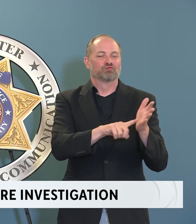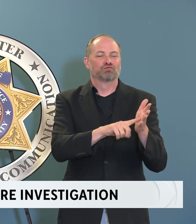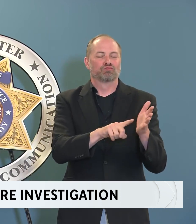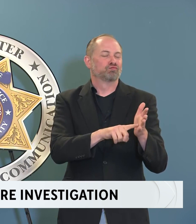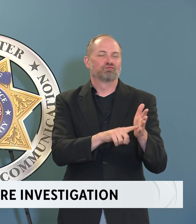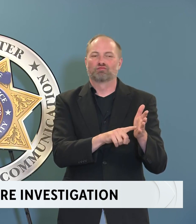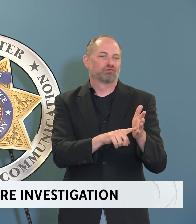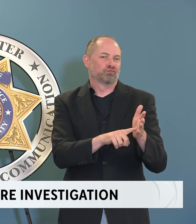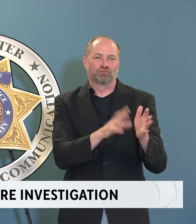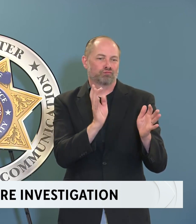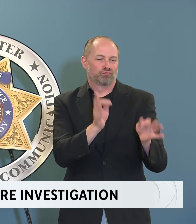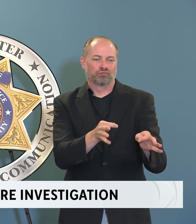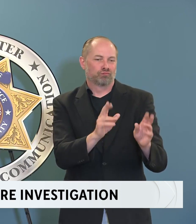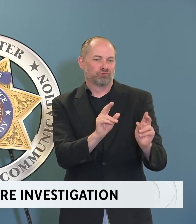INVESTIGATED AS A POTENTIAL